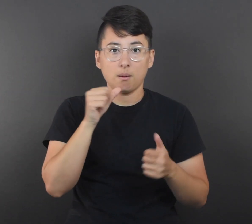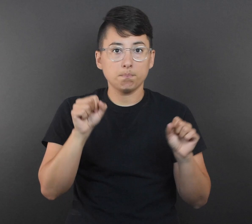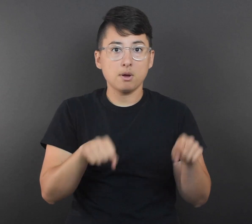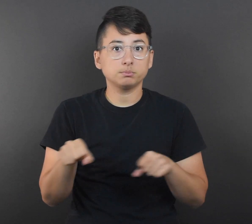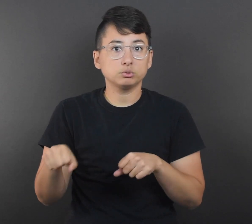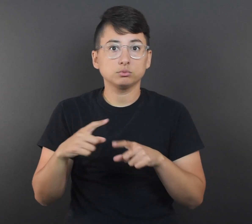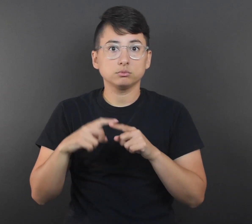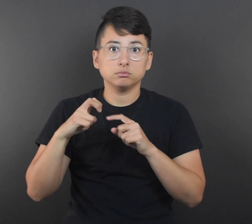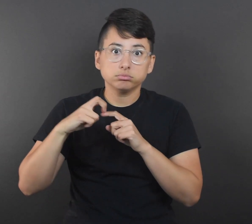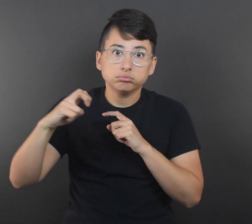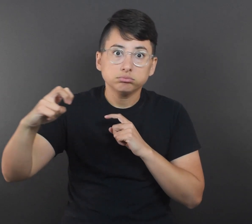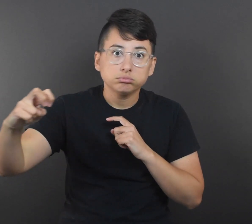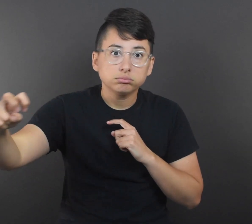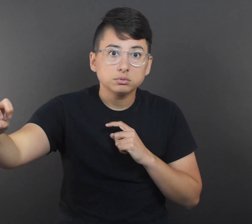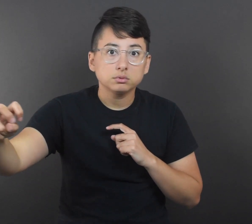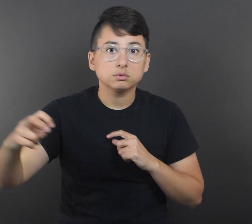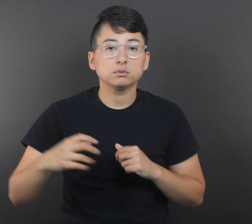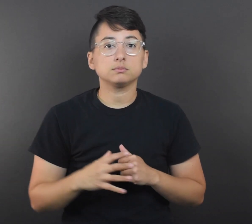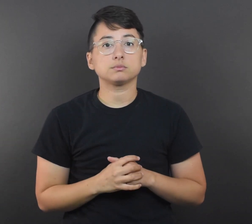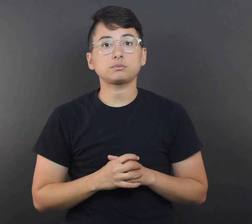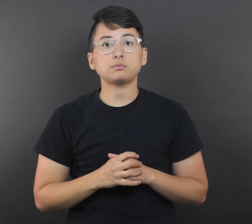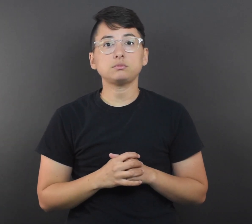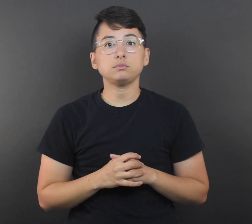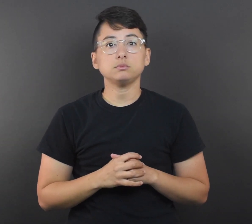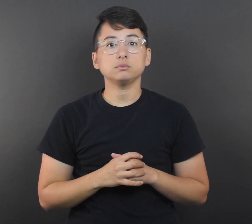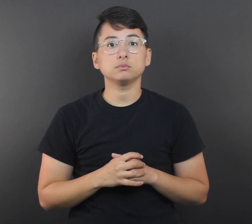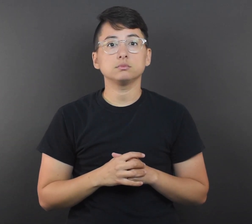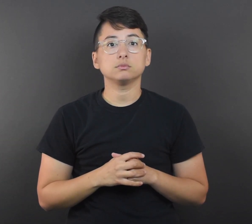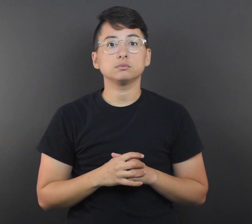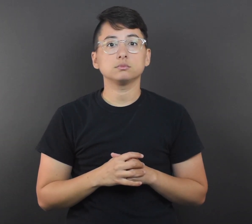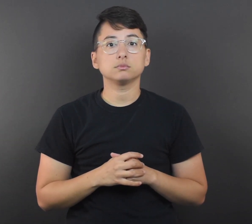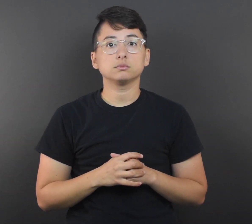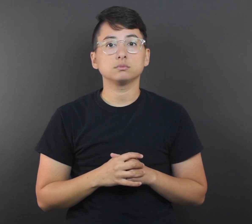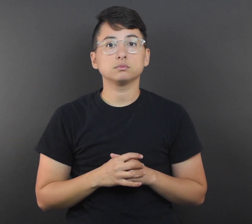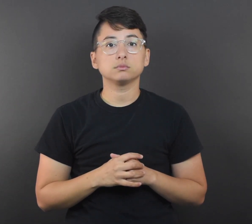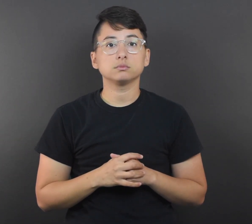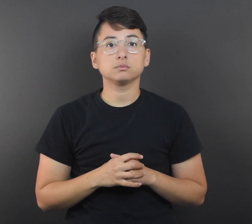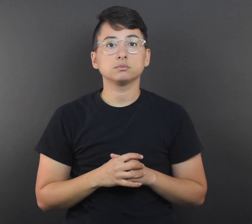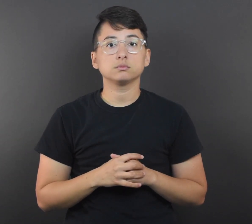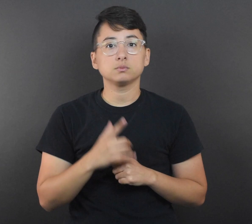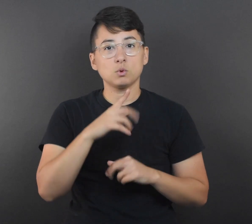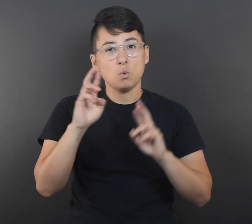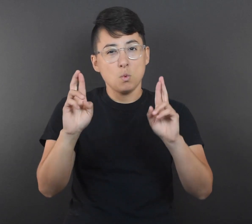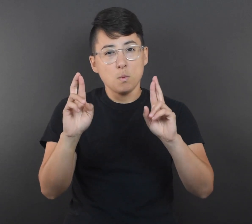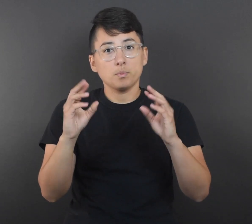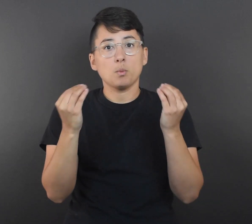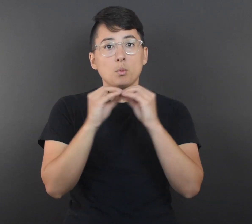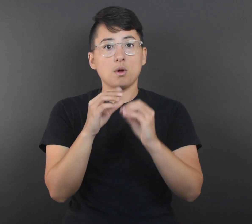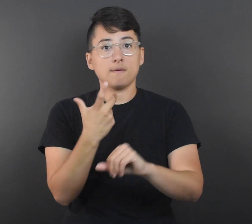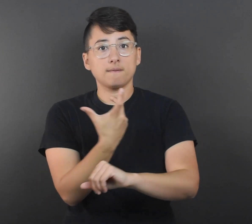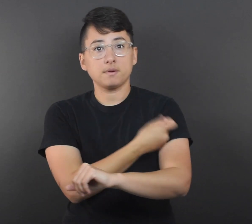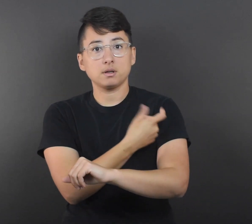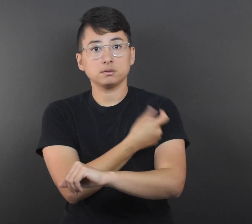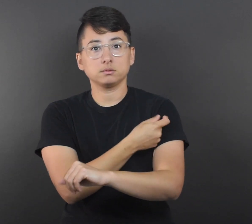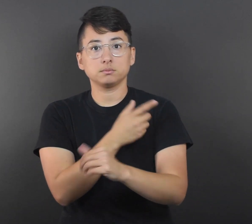She hopes that as more vaccine becomes available, there will be a more intentional focus on equity.